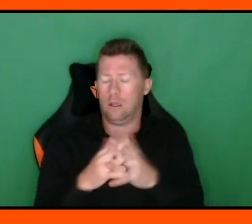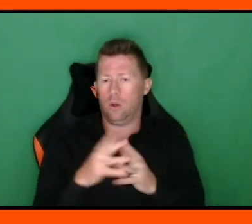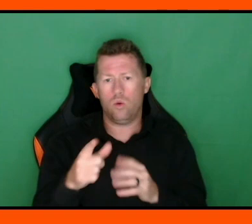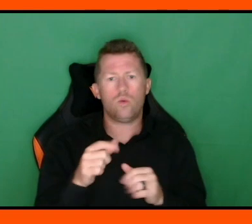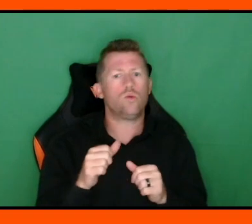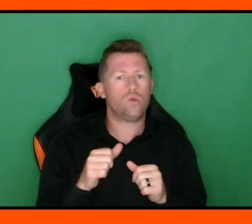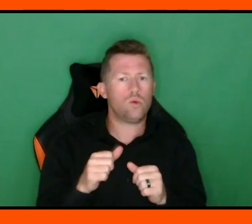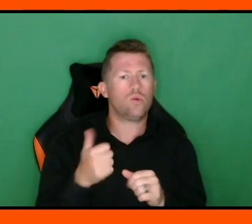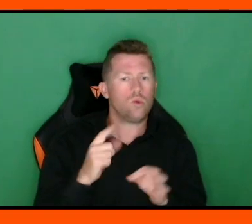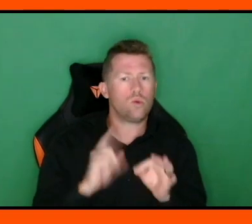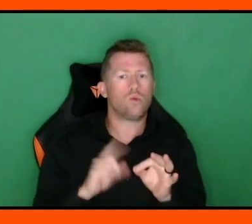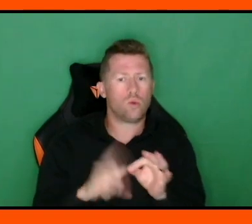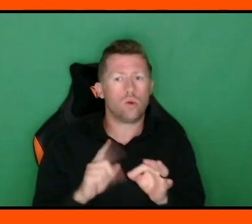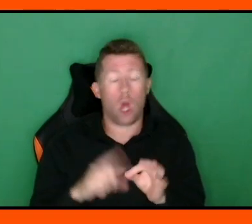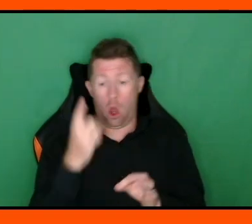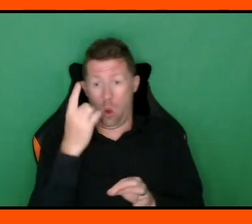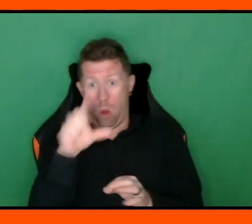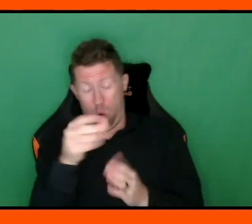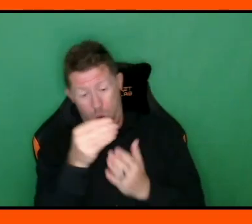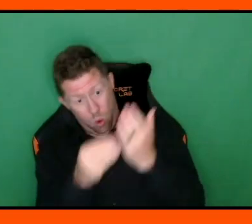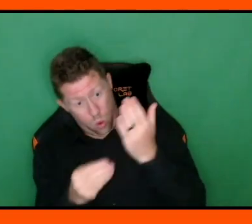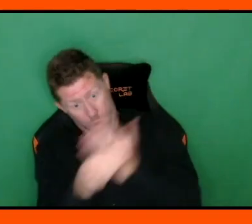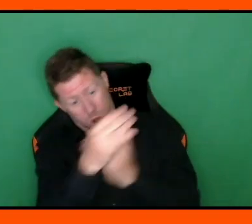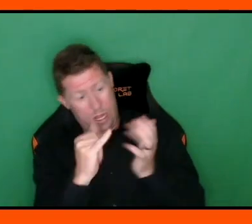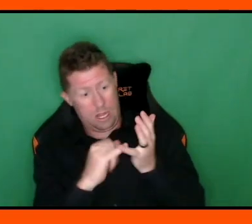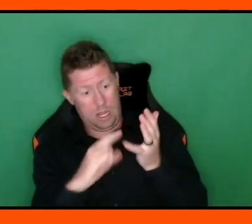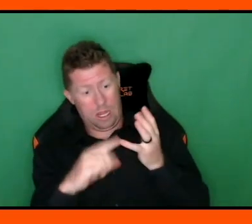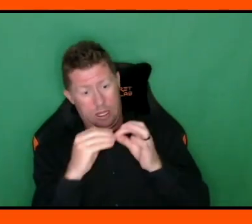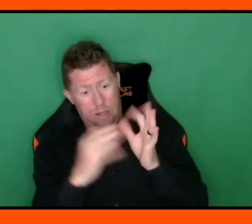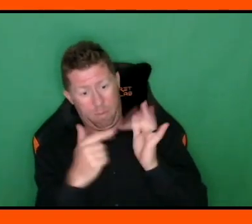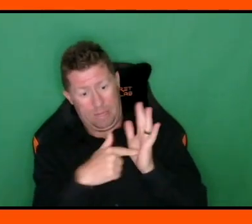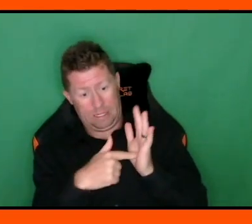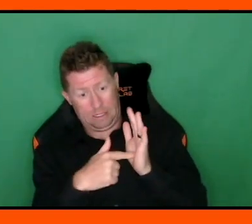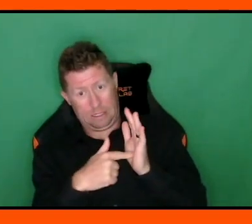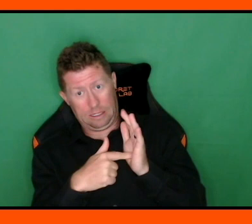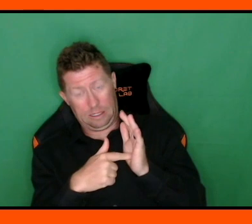Once you actually submit, you provide us with your submission, you can’t actually edit it.